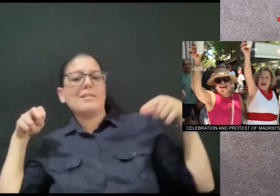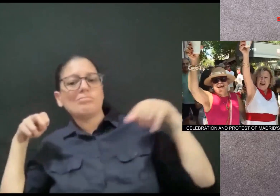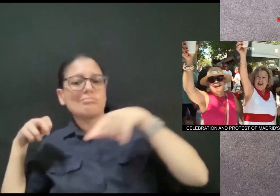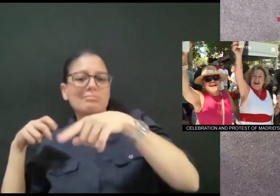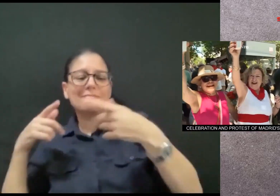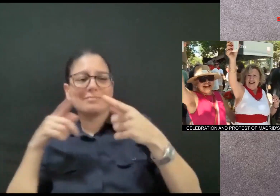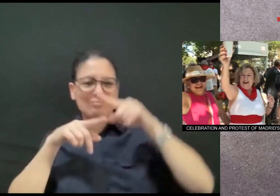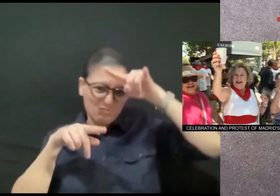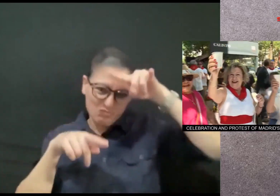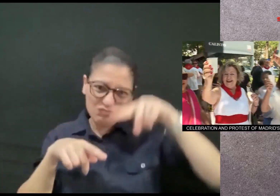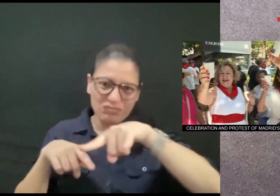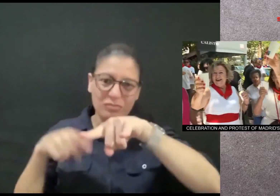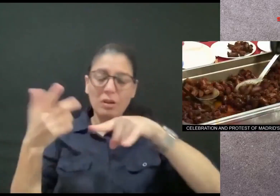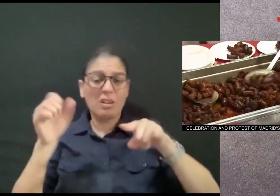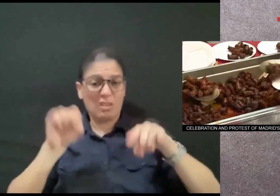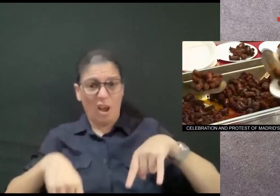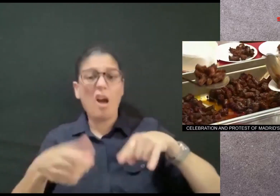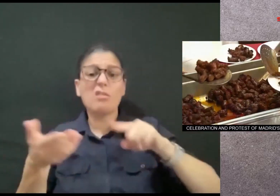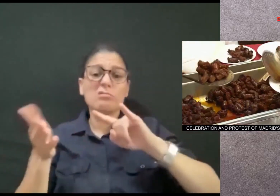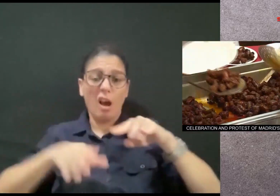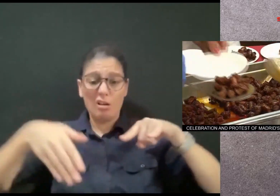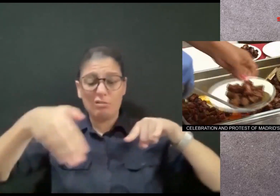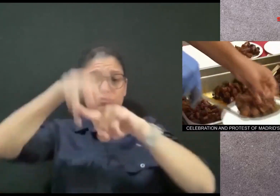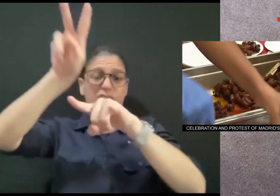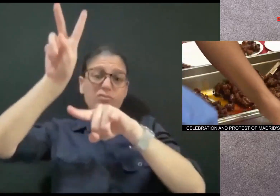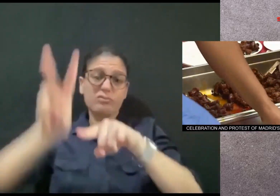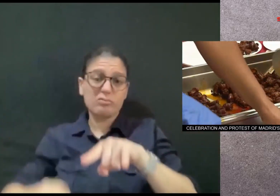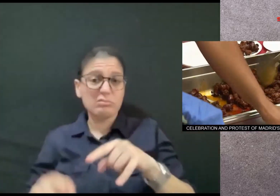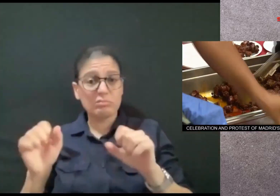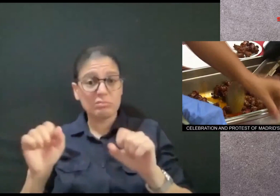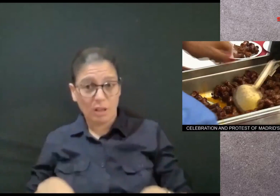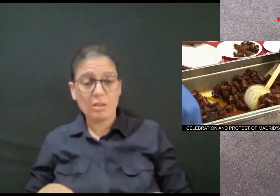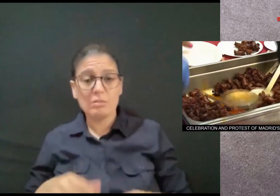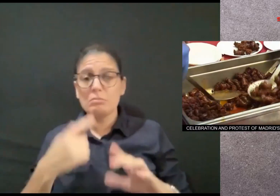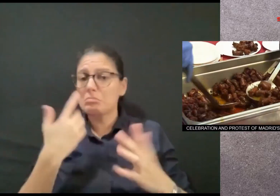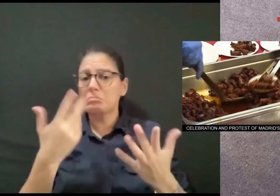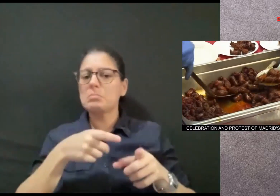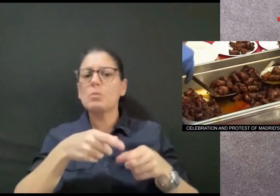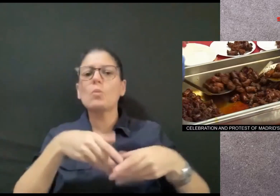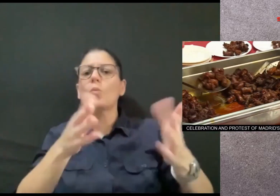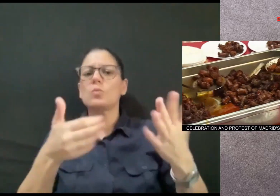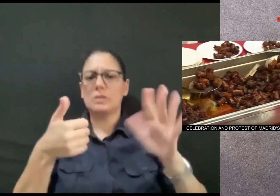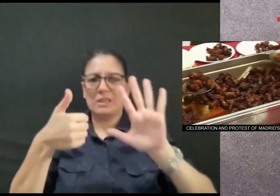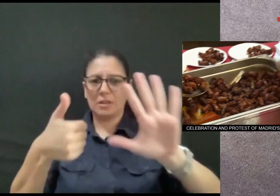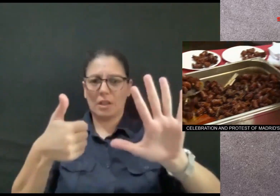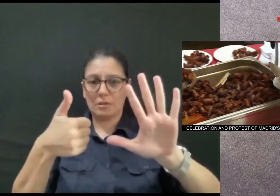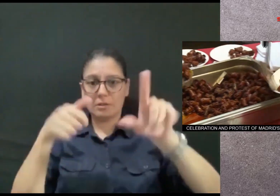event thousands of people race to avoid being trampled or killed by six bulls charging down